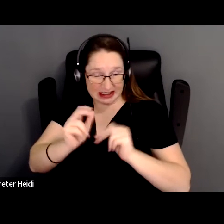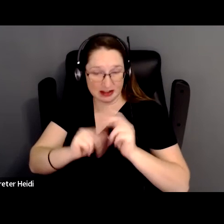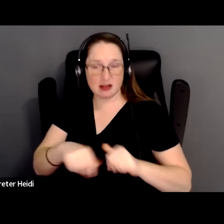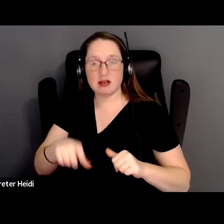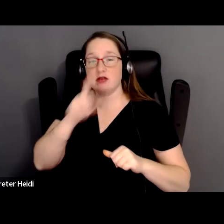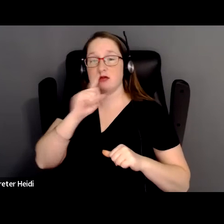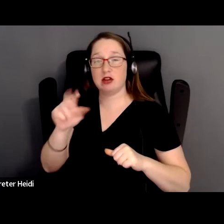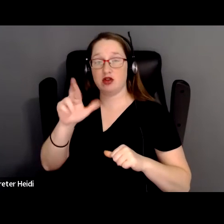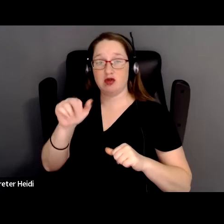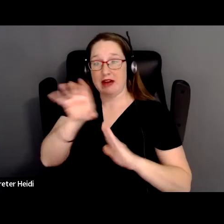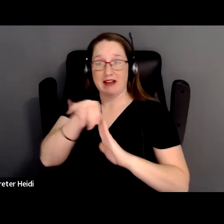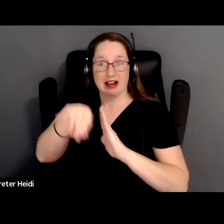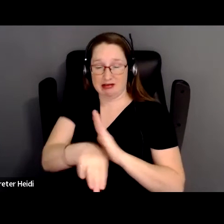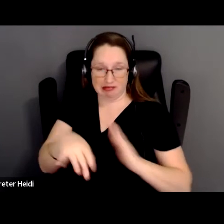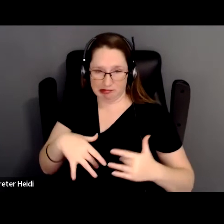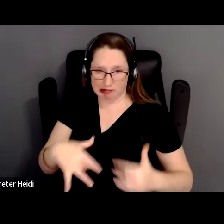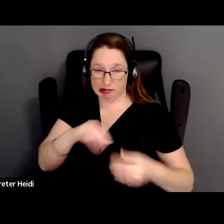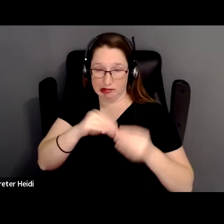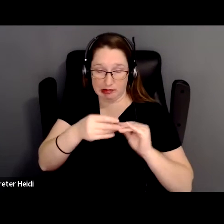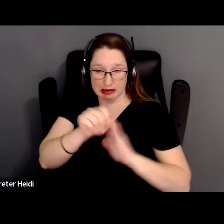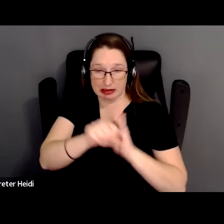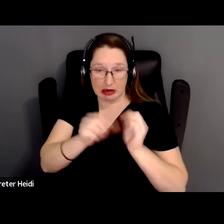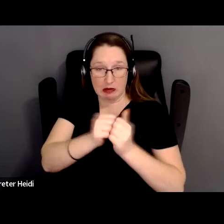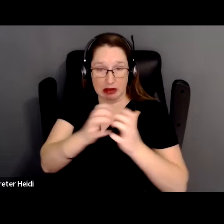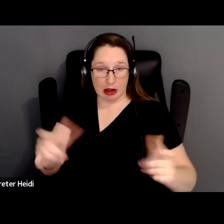It is very likely that the number of States without large State operated.